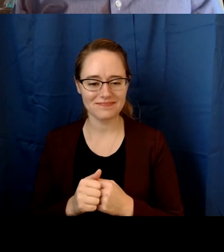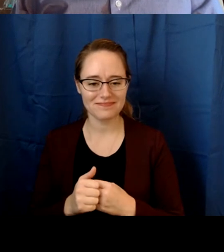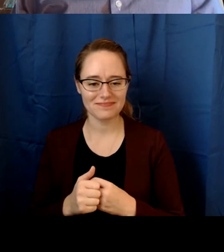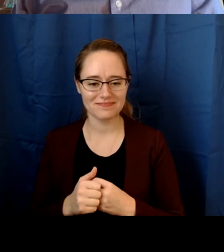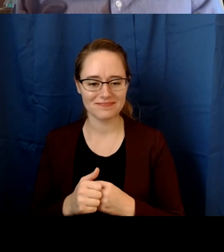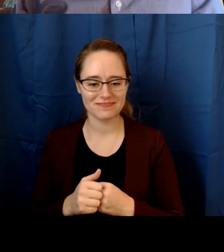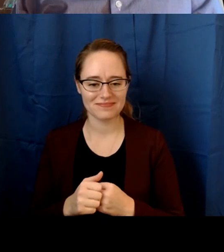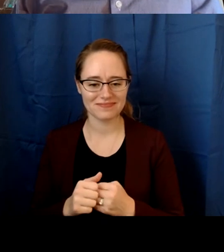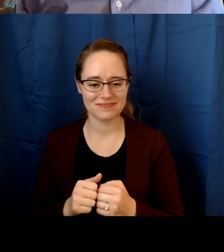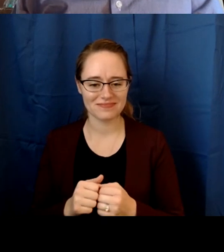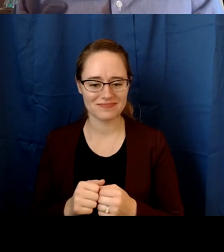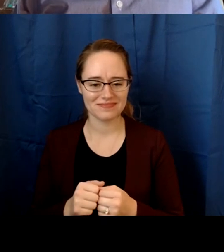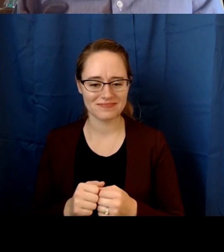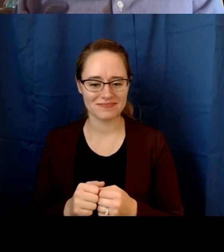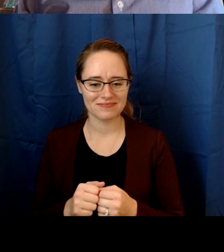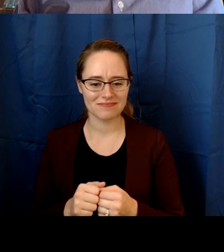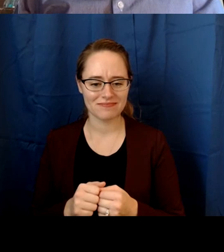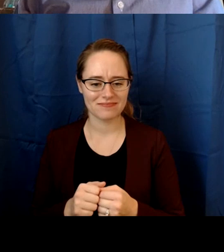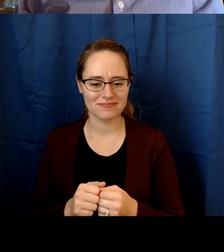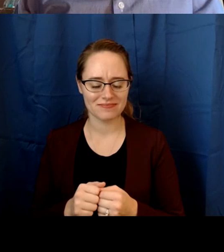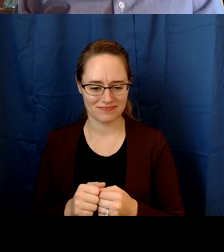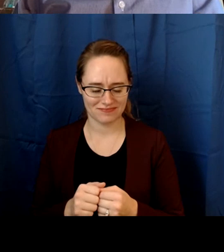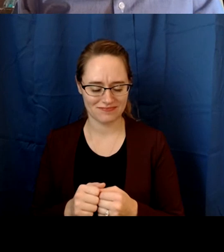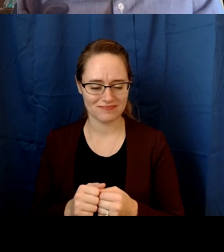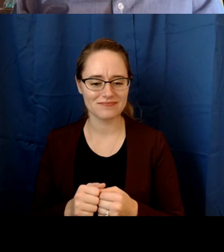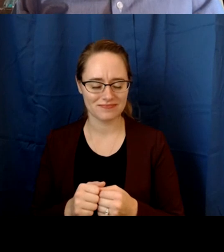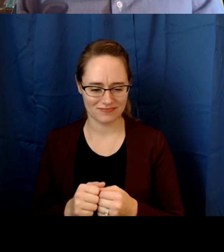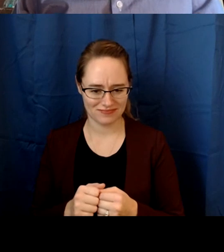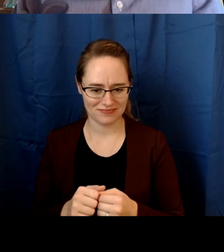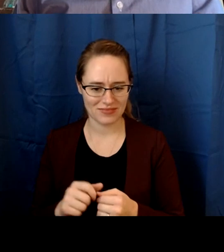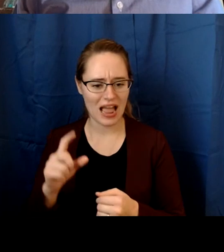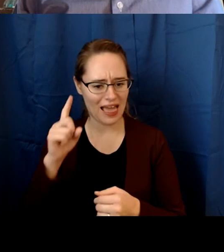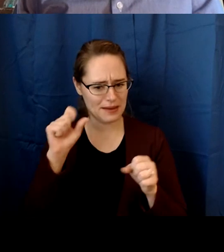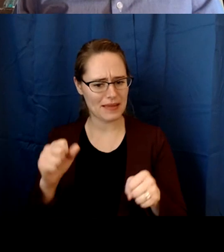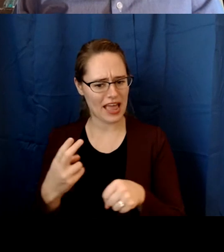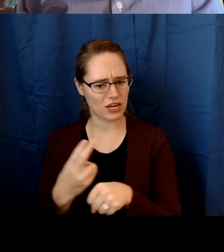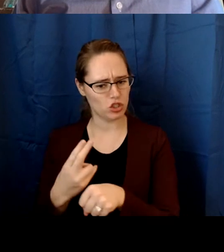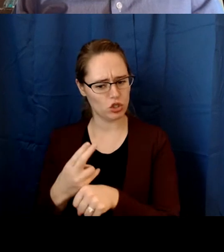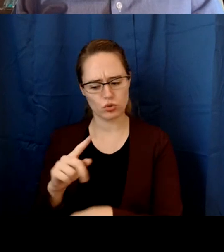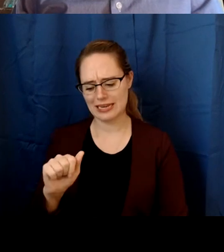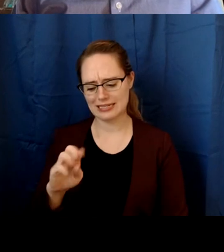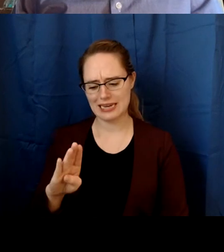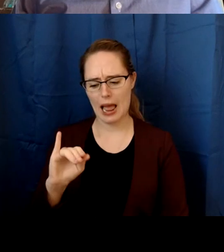I think we can use the tab index of zero for those.